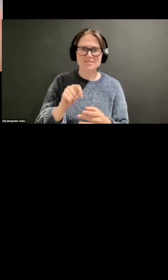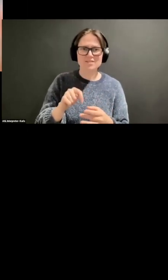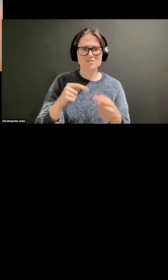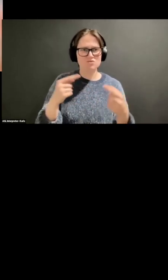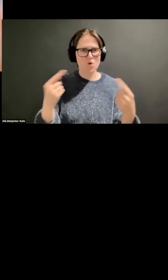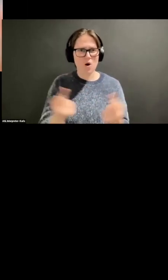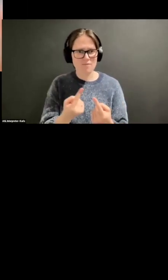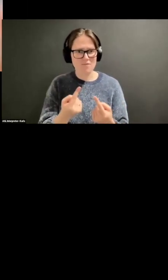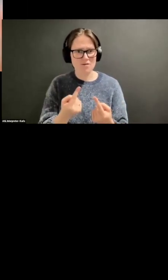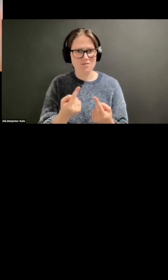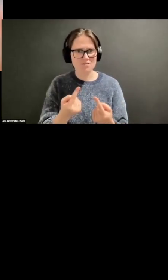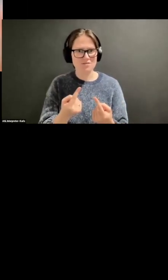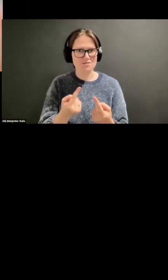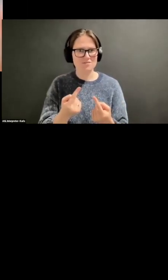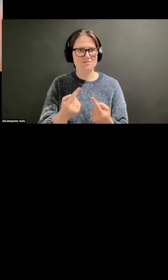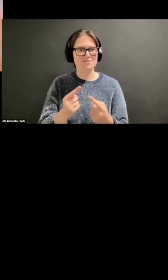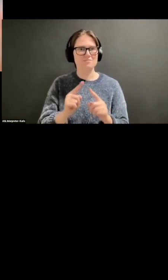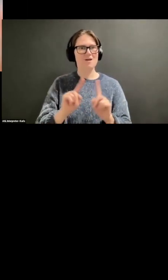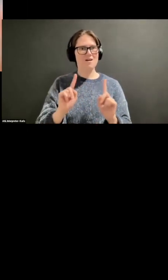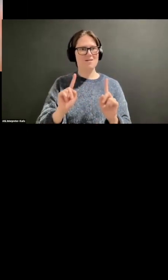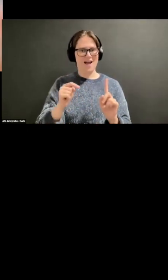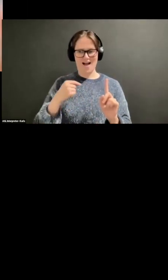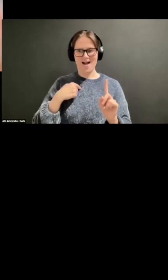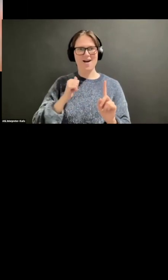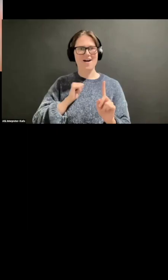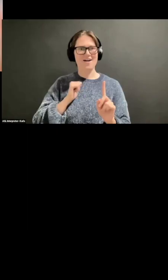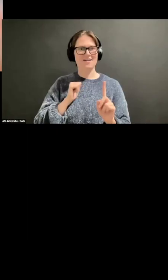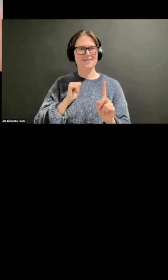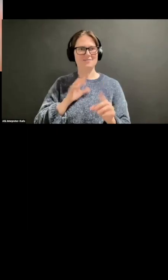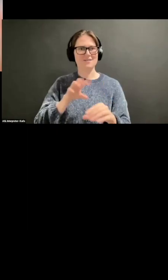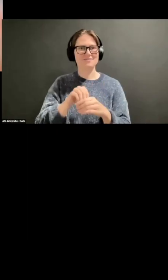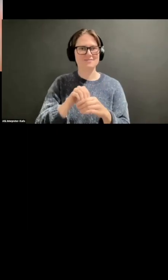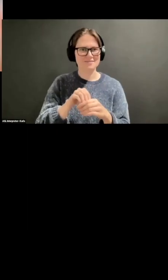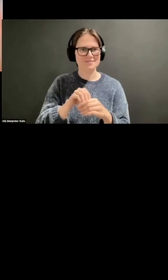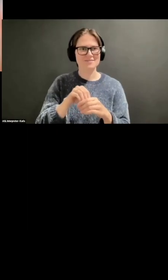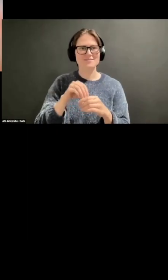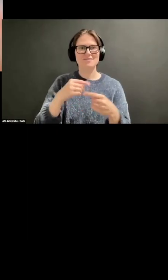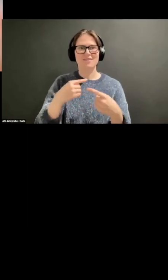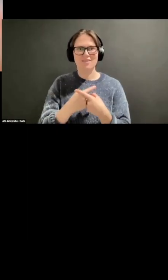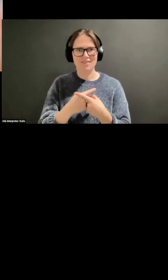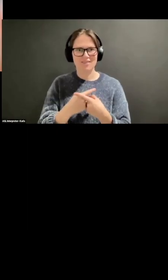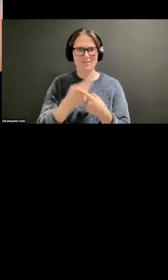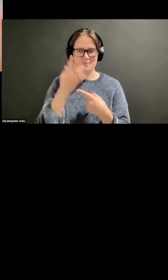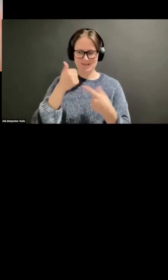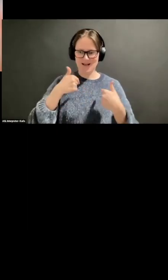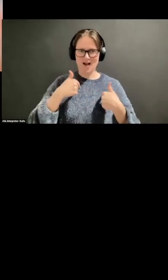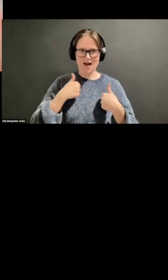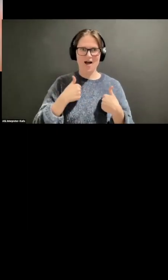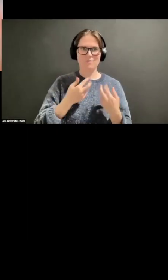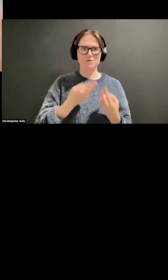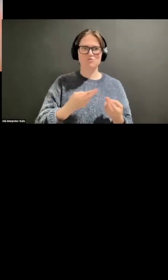complicit in it because I became a resource parent. But while I was a resource parent, I really tried to